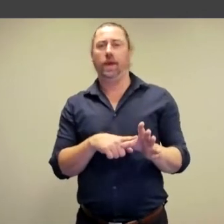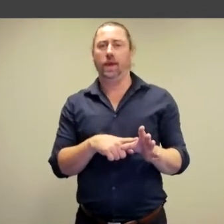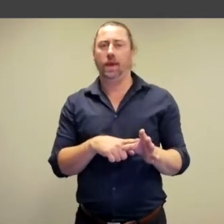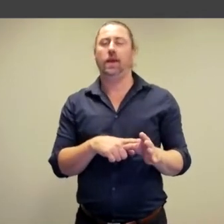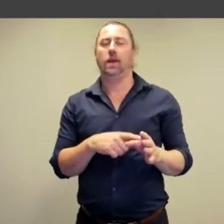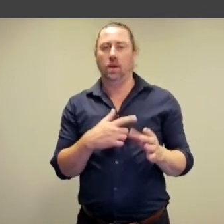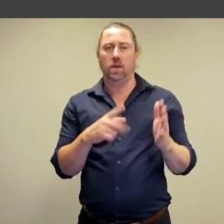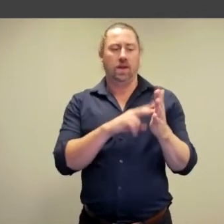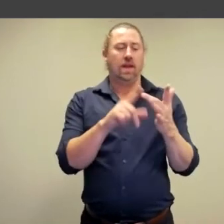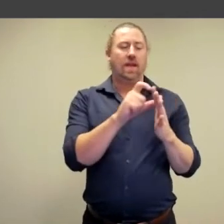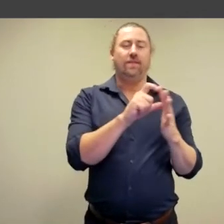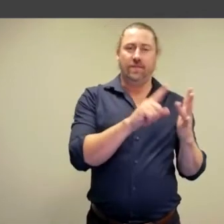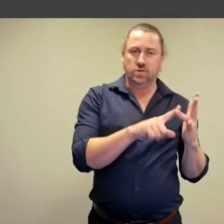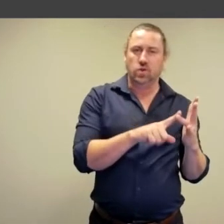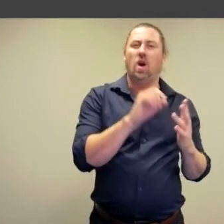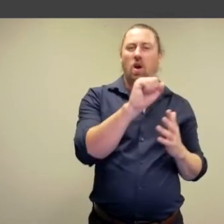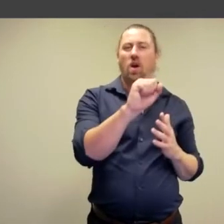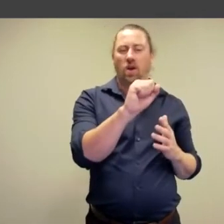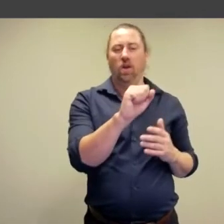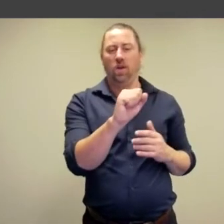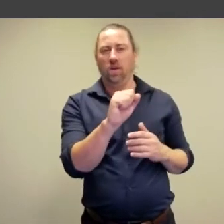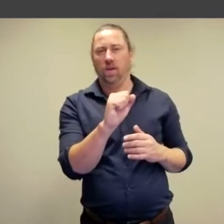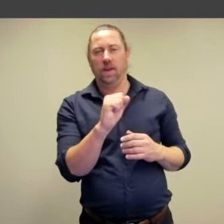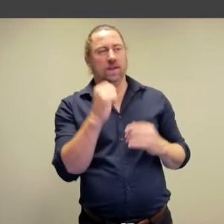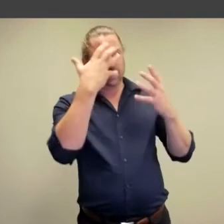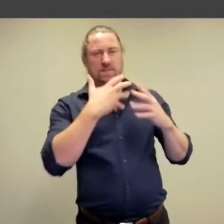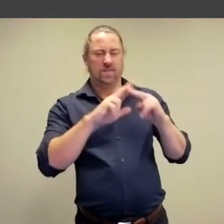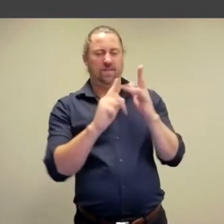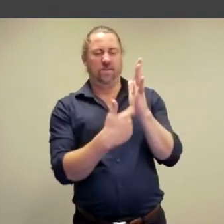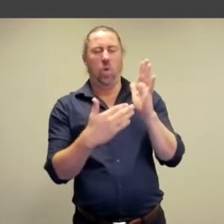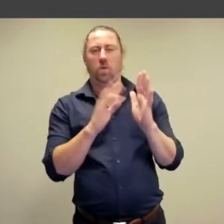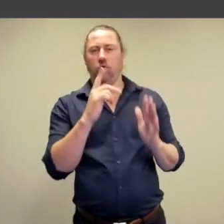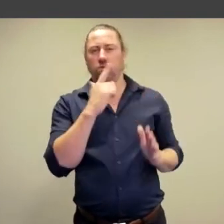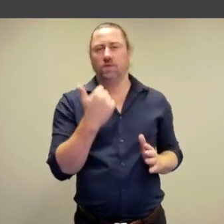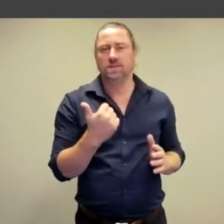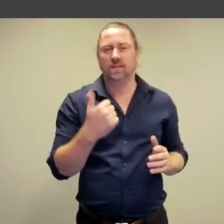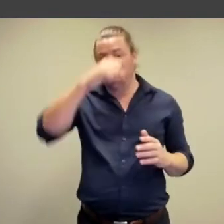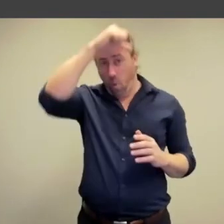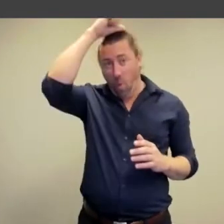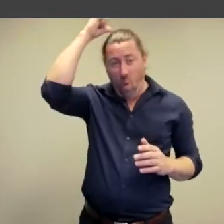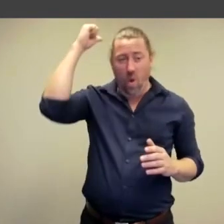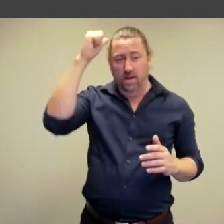Vito Acconci's rather unattractive form,